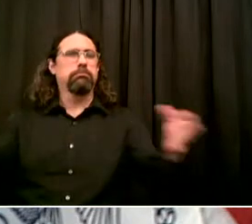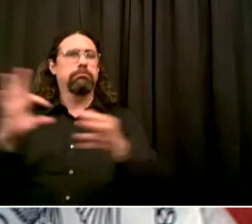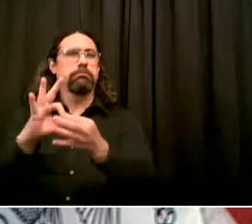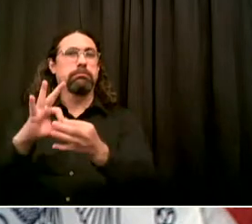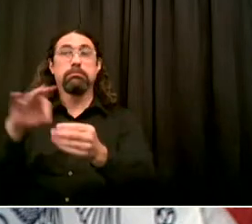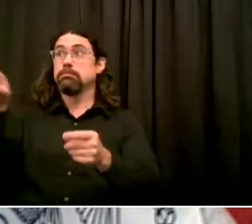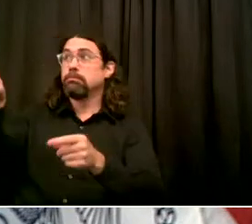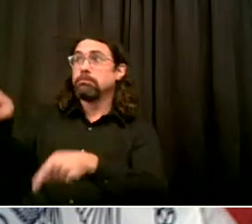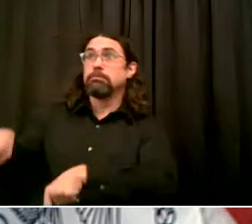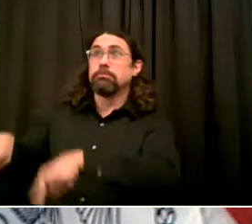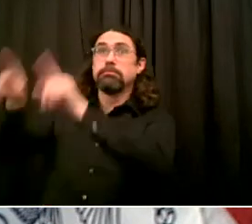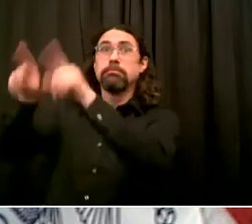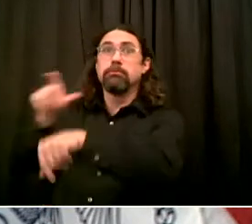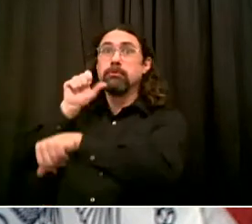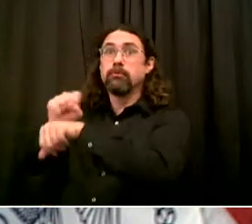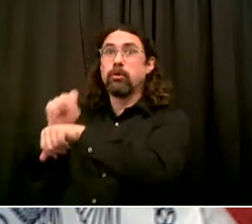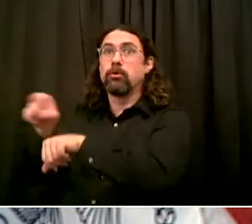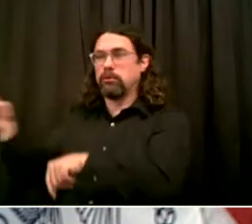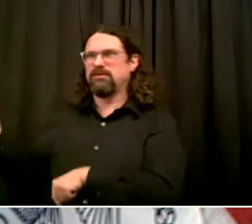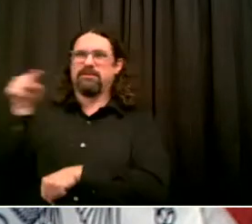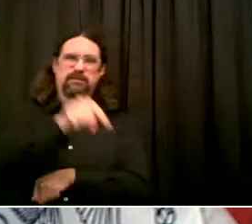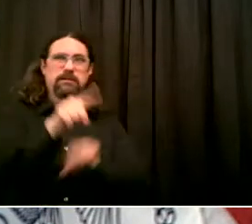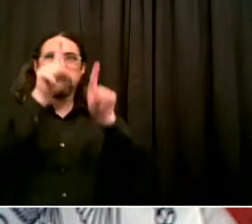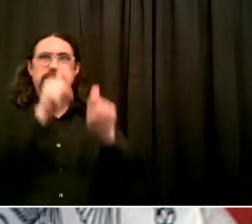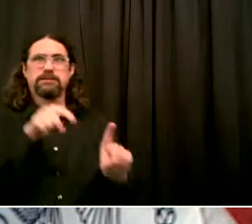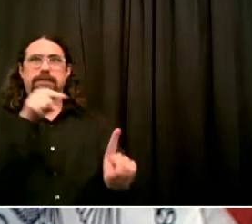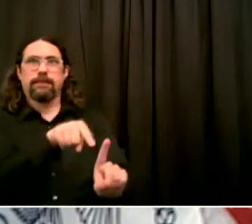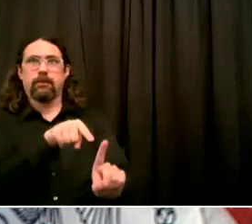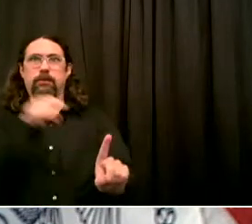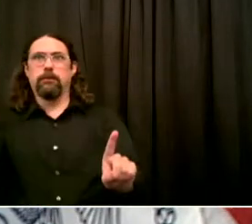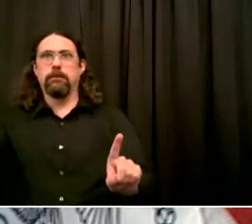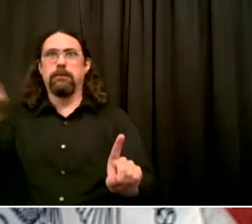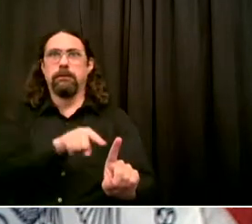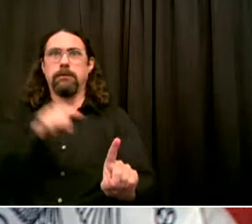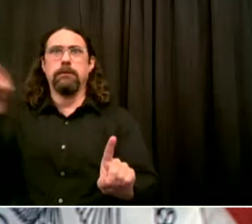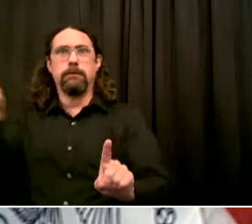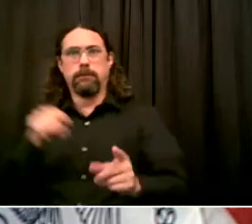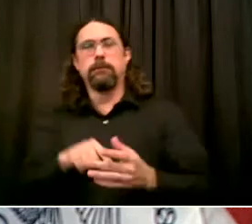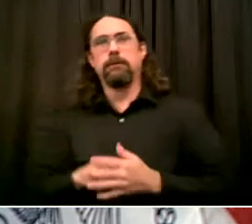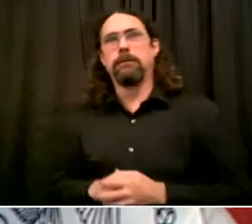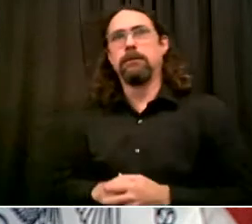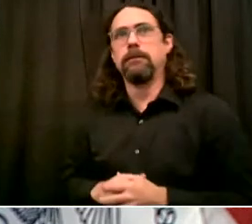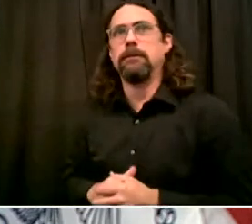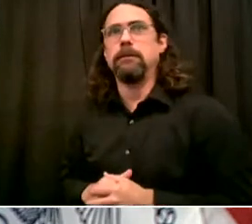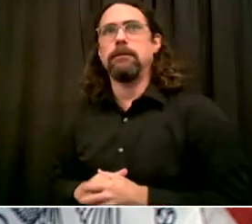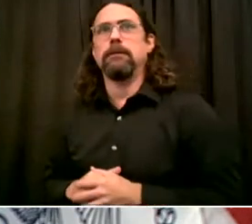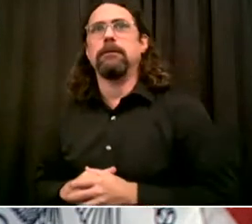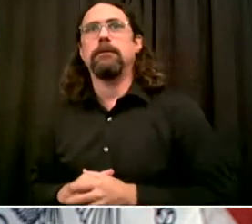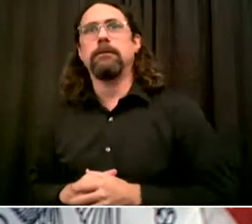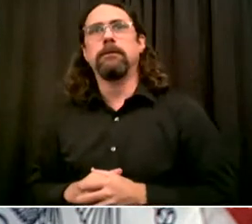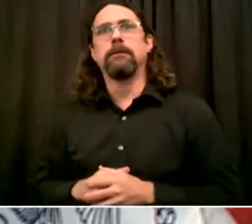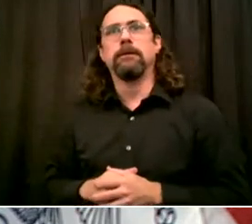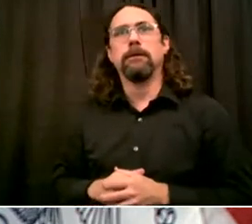IS CERTAINLY GOING TO BE A PART OF HOW WE WILL ADDRESS HAVAVG INMOMORE WWKEORRS COMING BACK. BUT I THINK IT REALLY DEPENDS